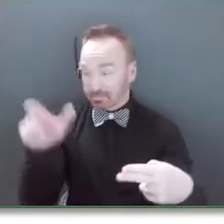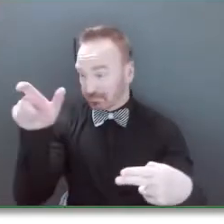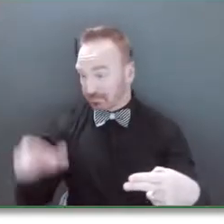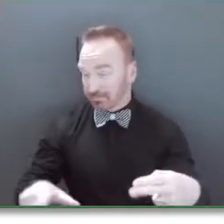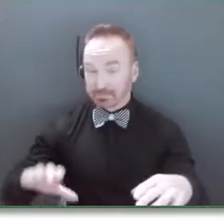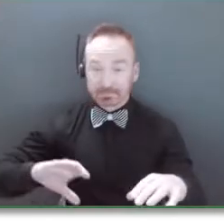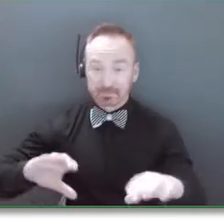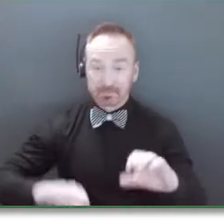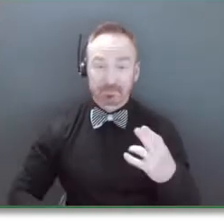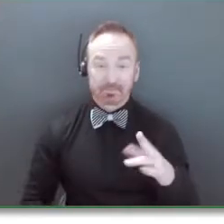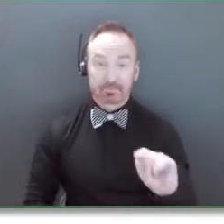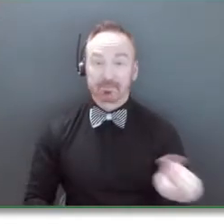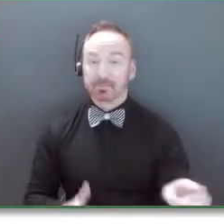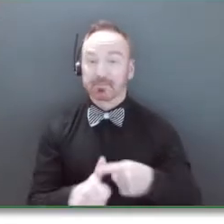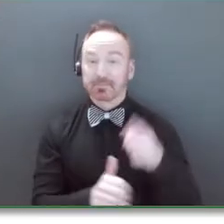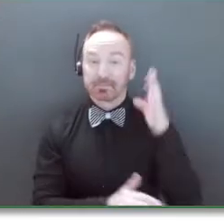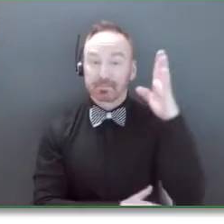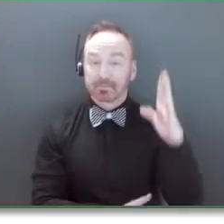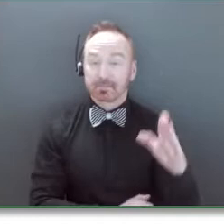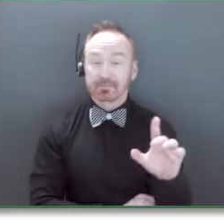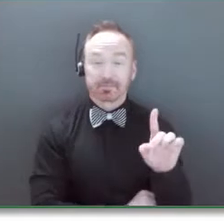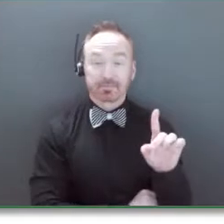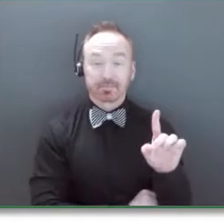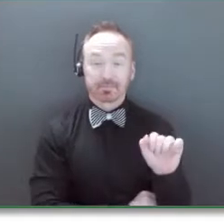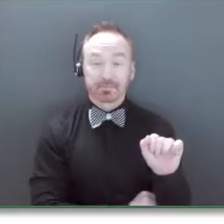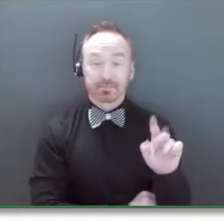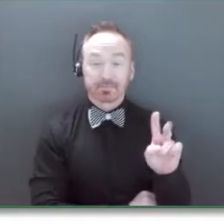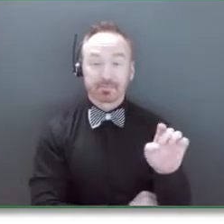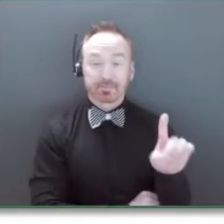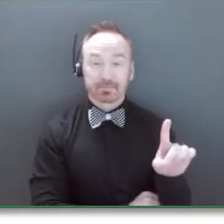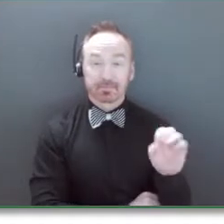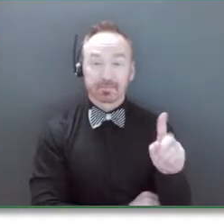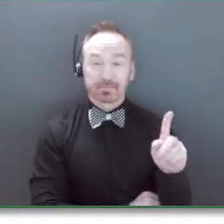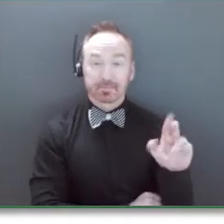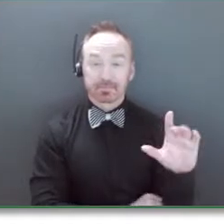Ostro. David has twenty years of experience in various roles with the Disability